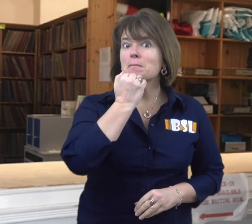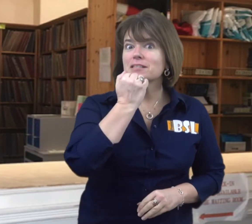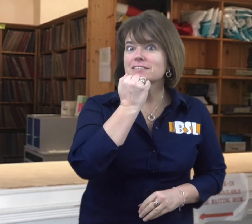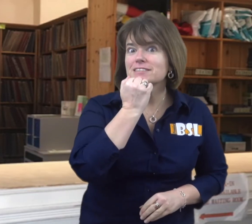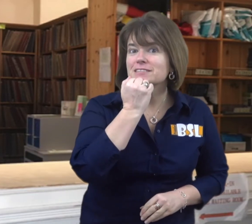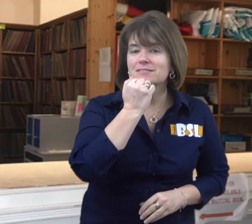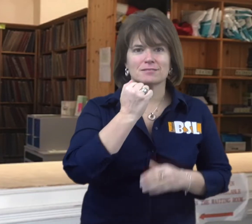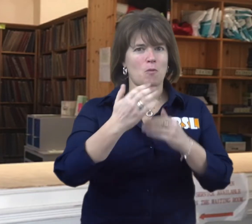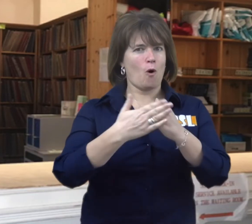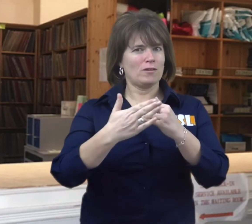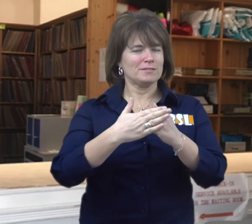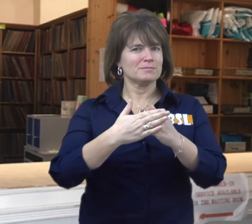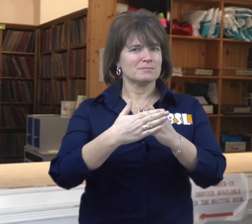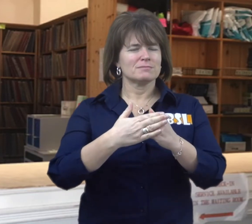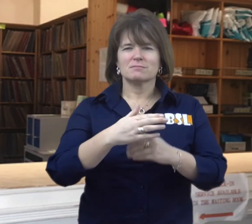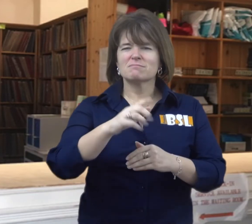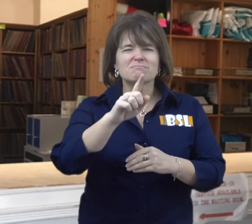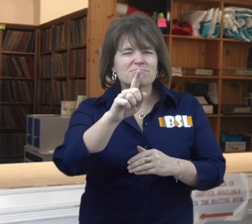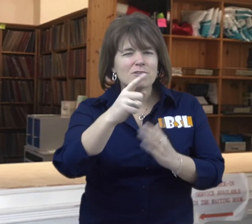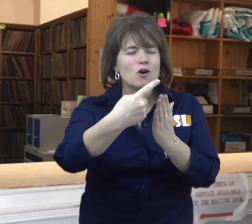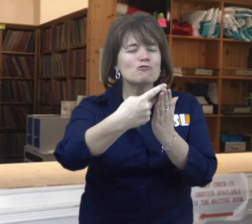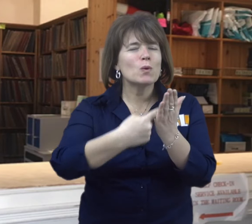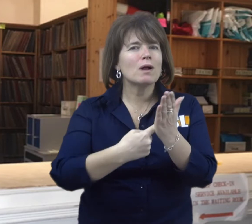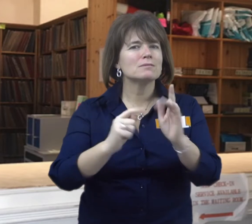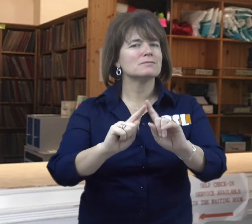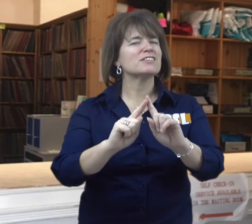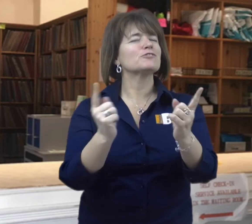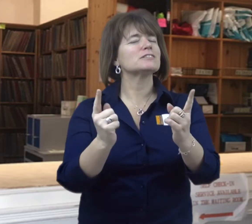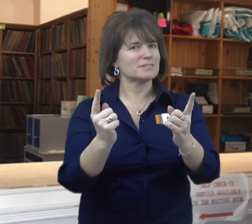More numbers. The rules are different